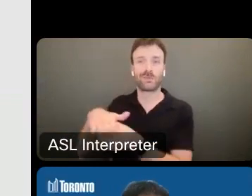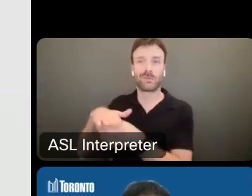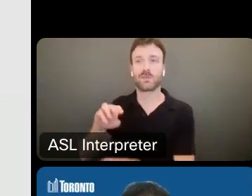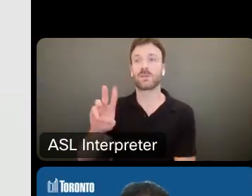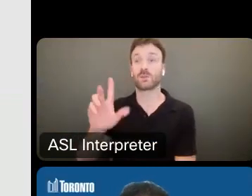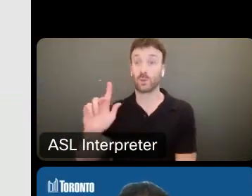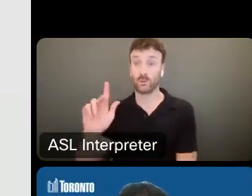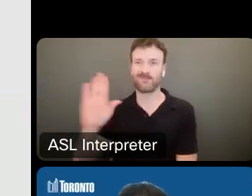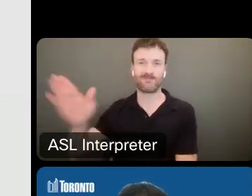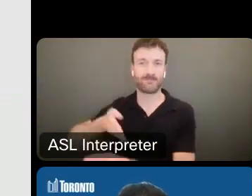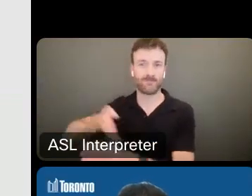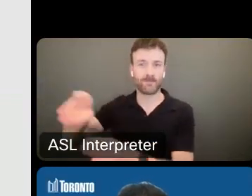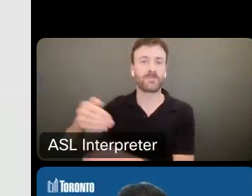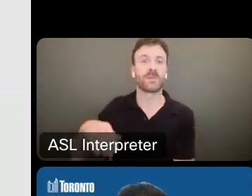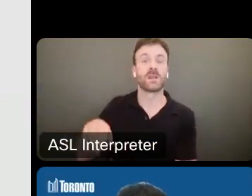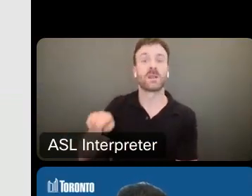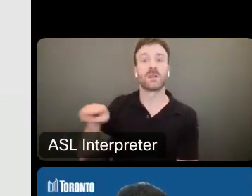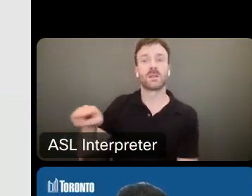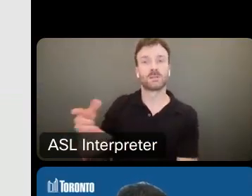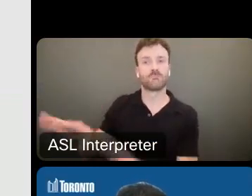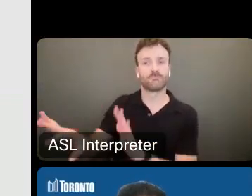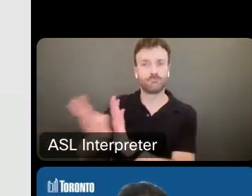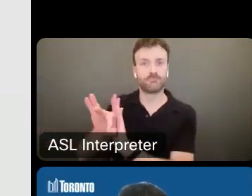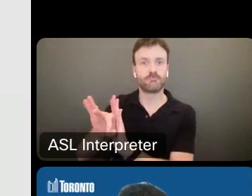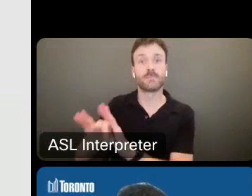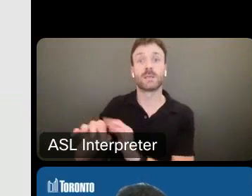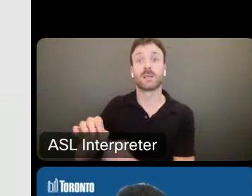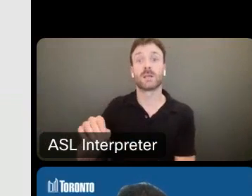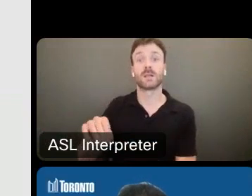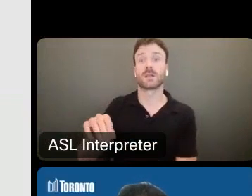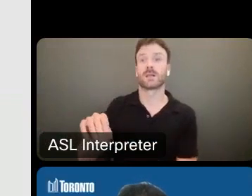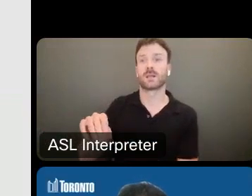Jamaal Myers was elected as the Councillor for Ward 23, Scarborough North in 2022, and